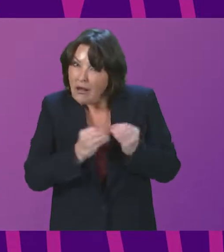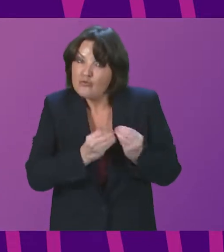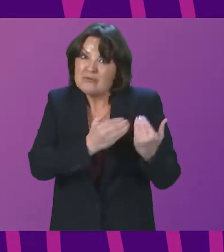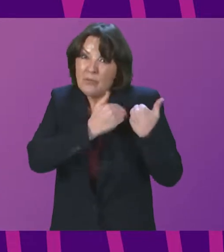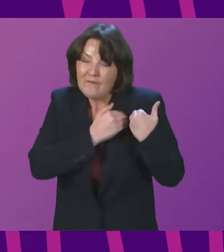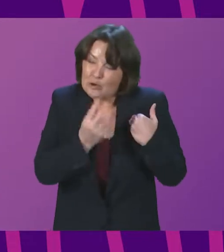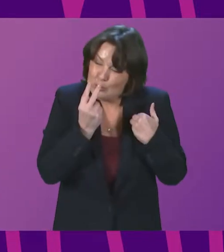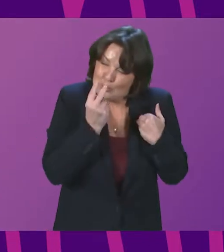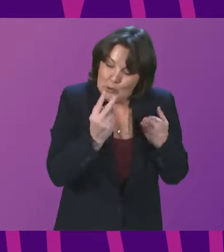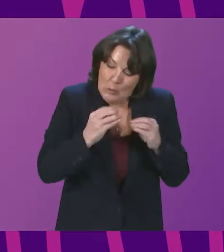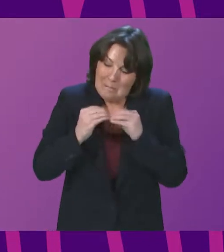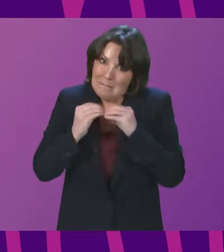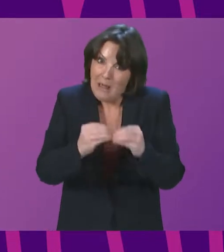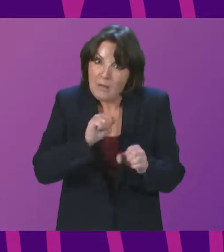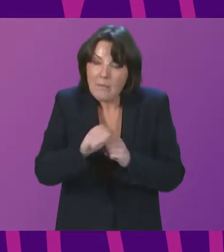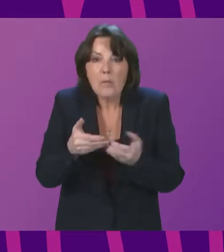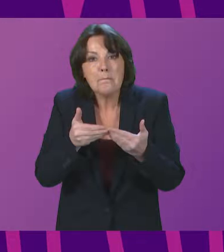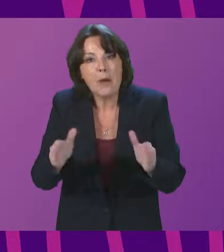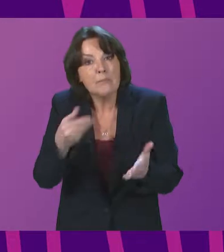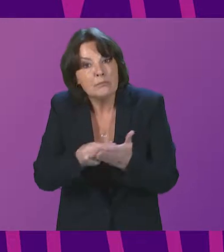public money, so we are entitled to know about its leadership.